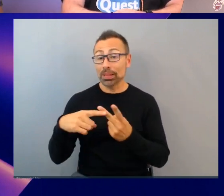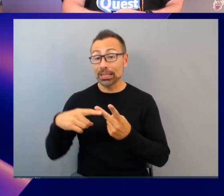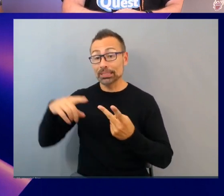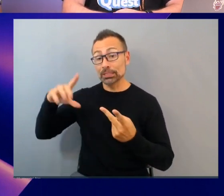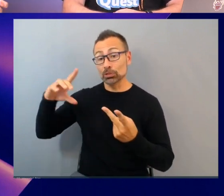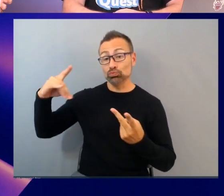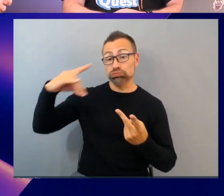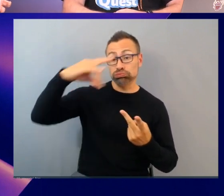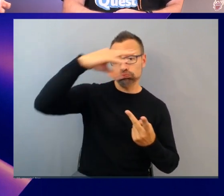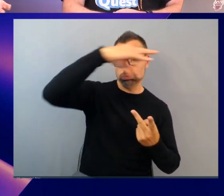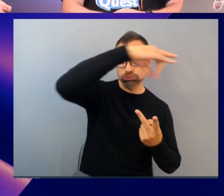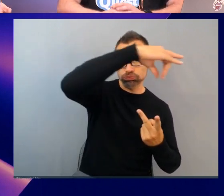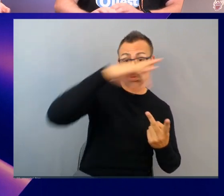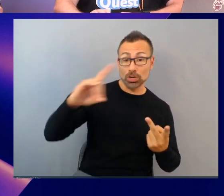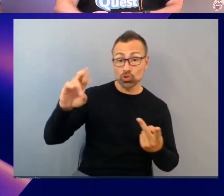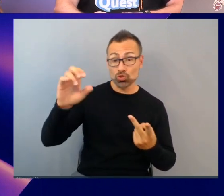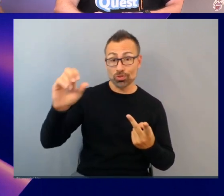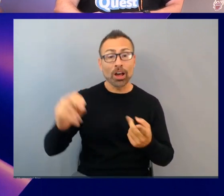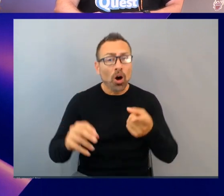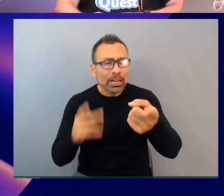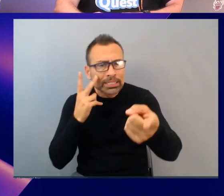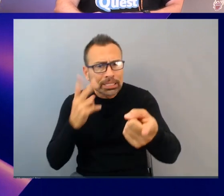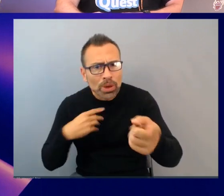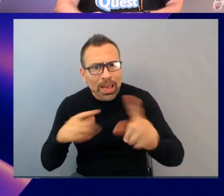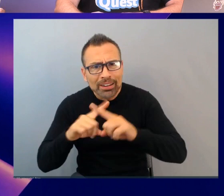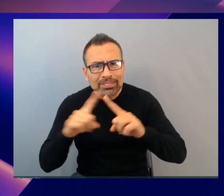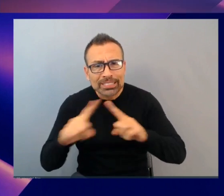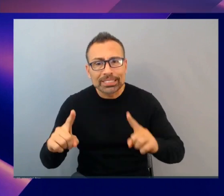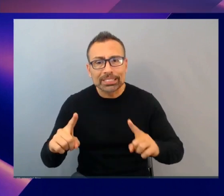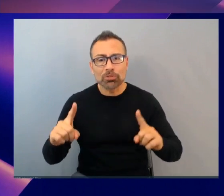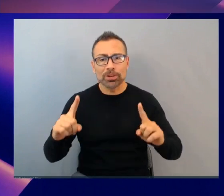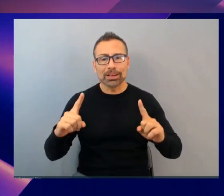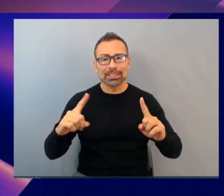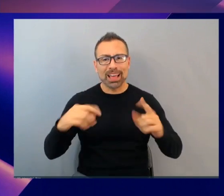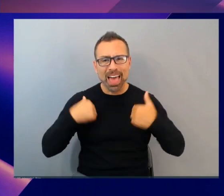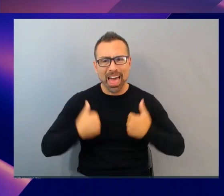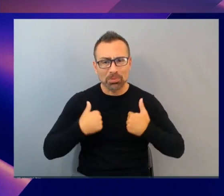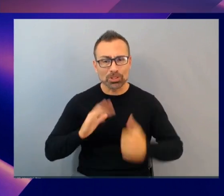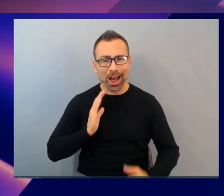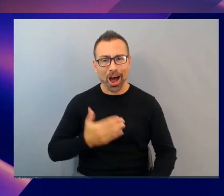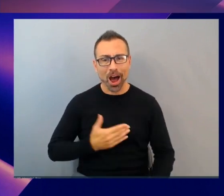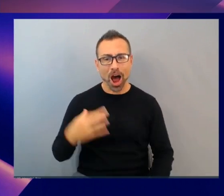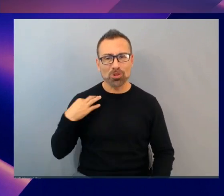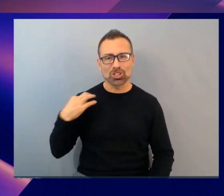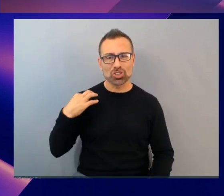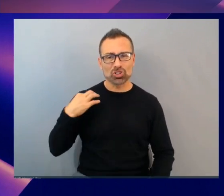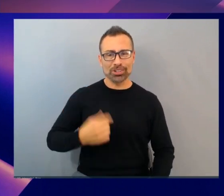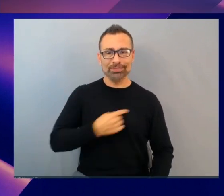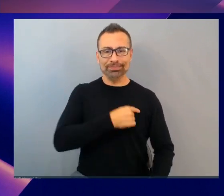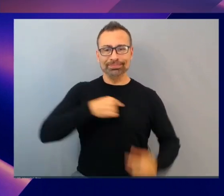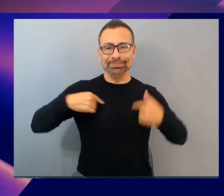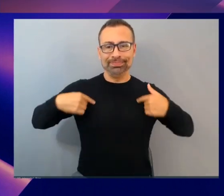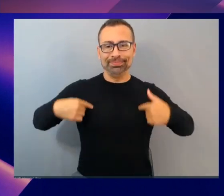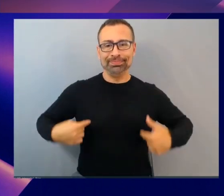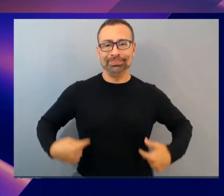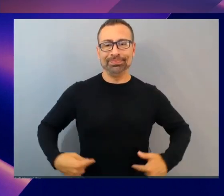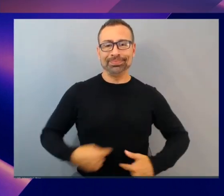I see we have different animals here. Our shirts have a giraffe. Is there a giraffe? Is there a giraffe here? - Is there a giraffe? That could be a good implementation